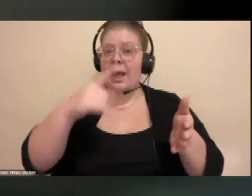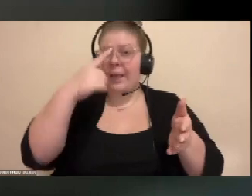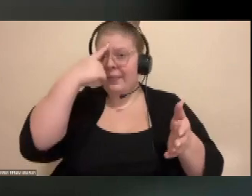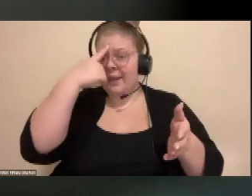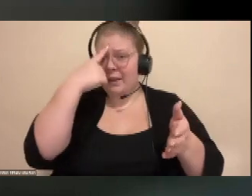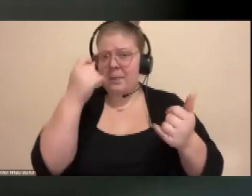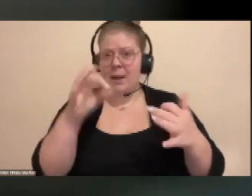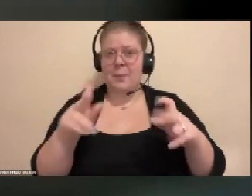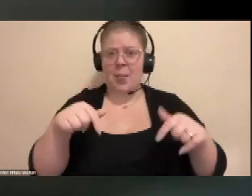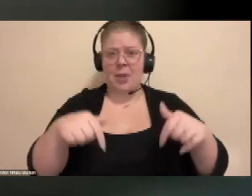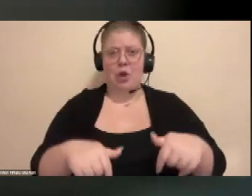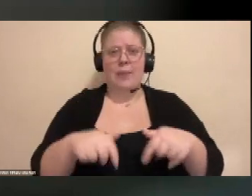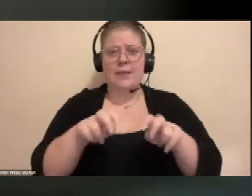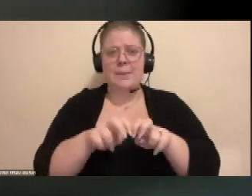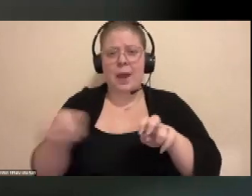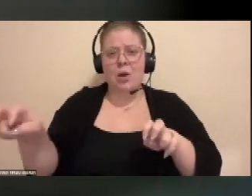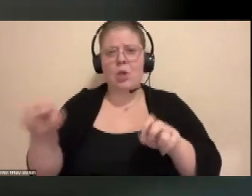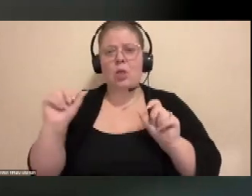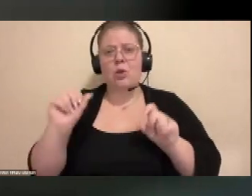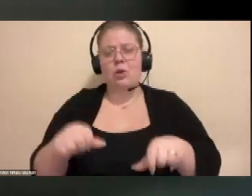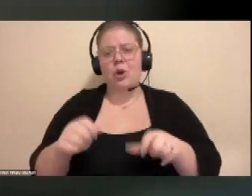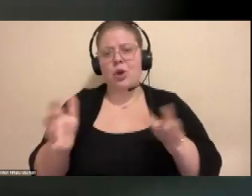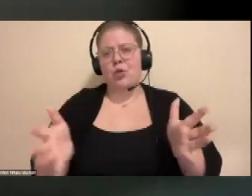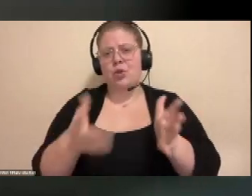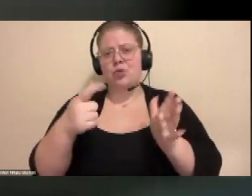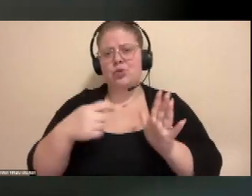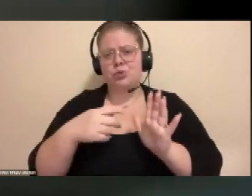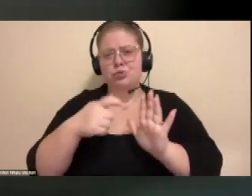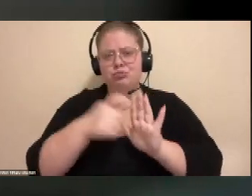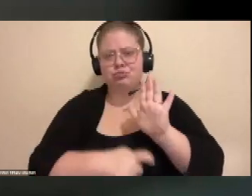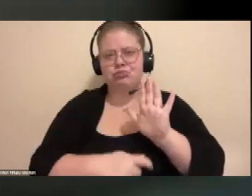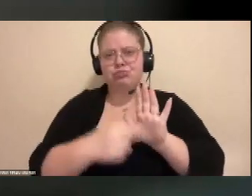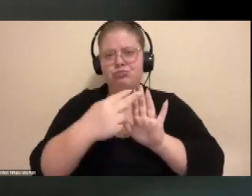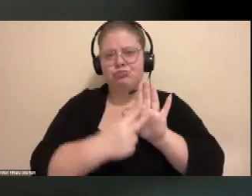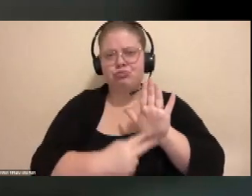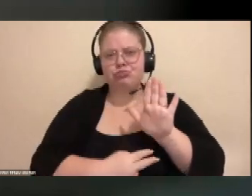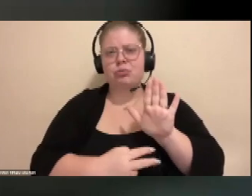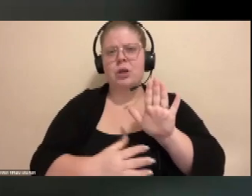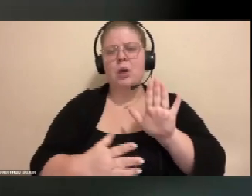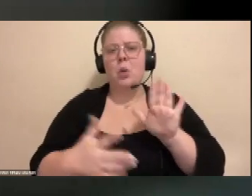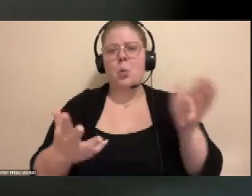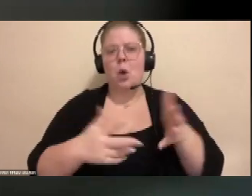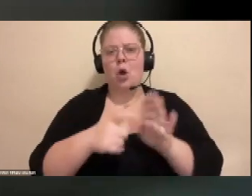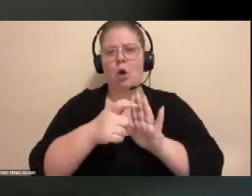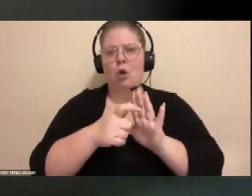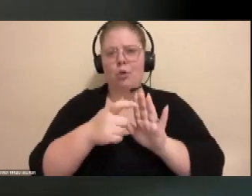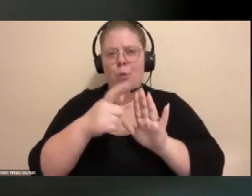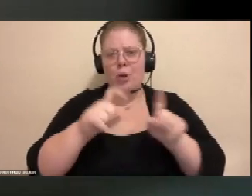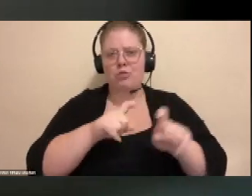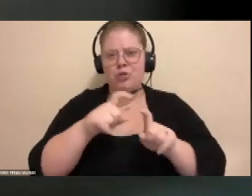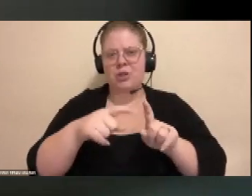towards some of the articles that have been written and the questions that were embedded in the surveys used for those articles.